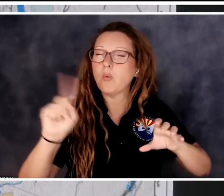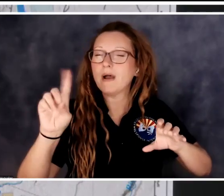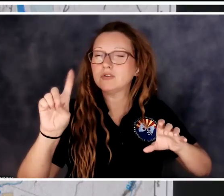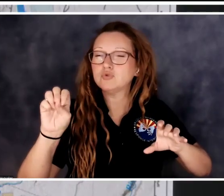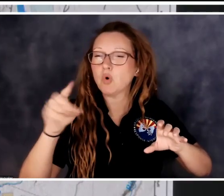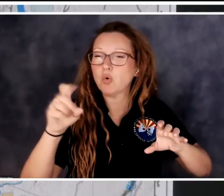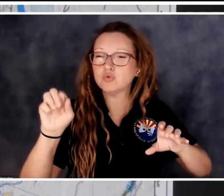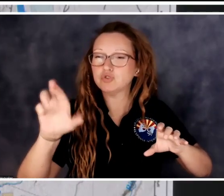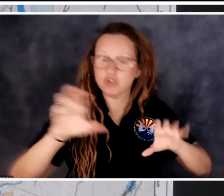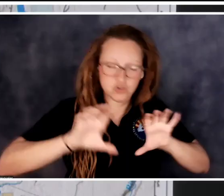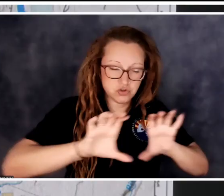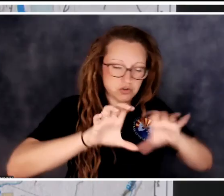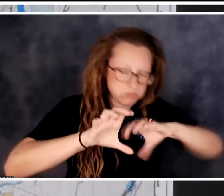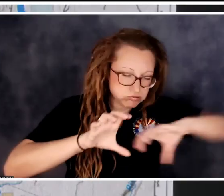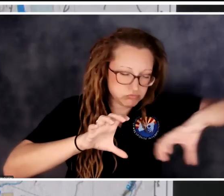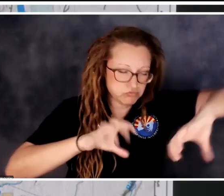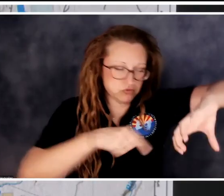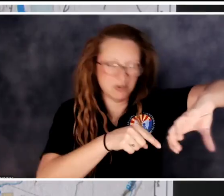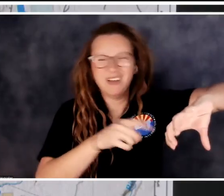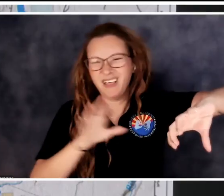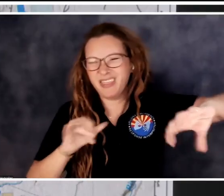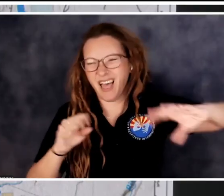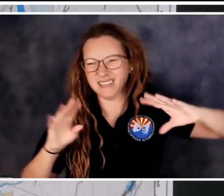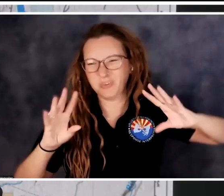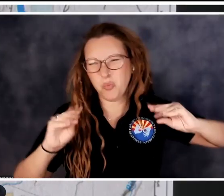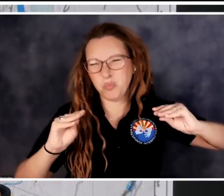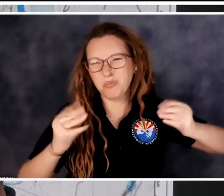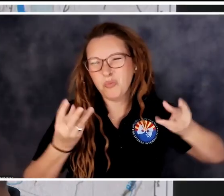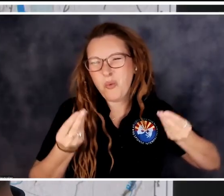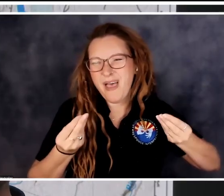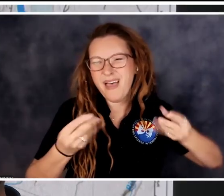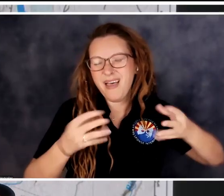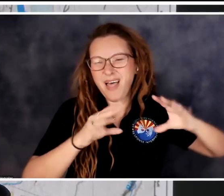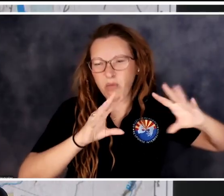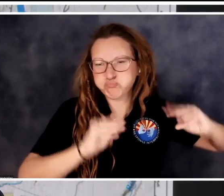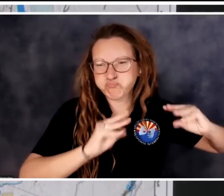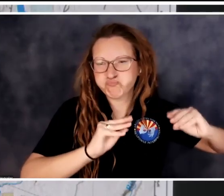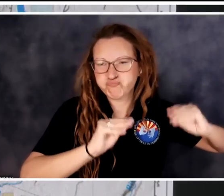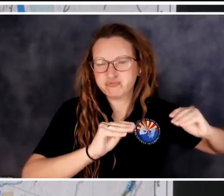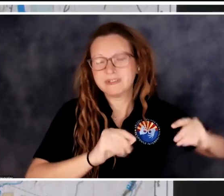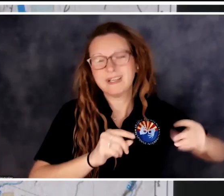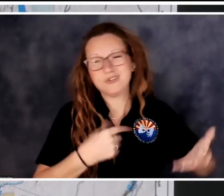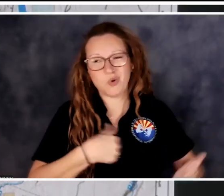driving on those, at least early on. Coming down here, we're continuing with that contingency line.